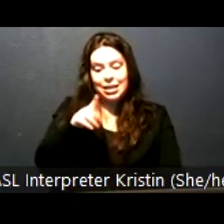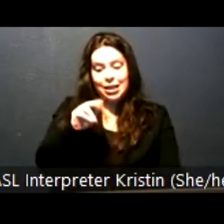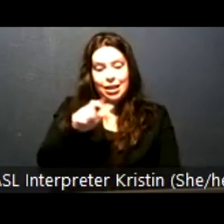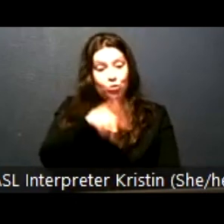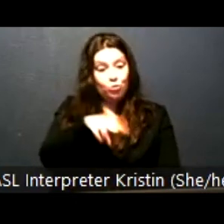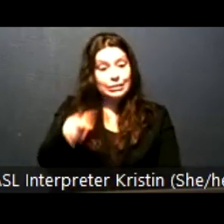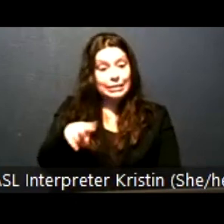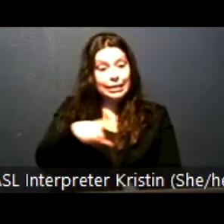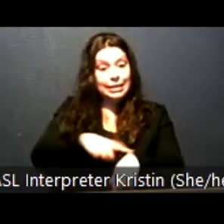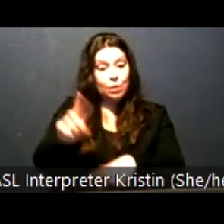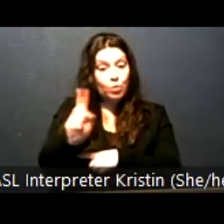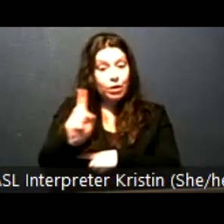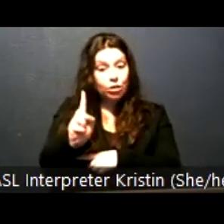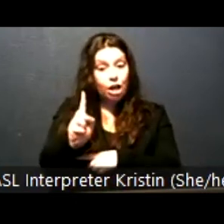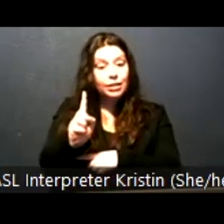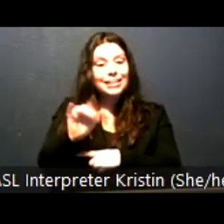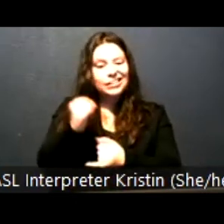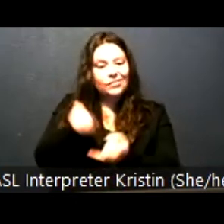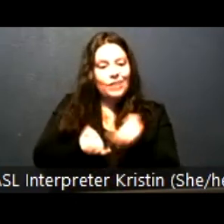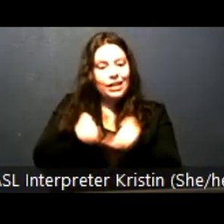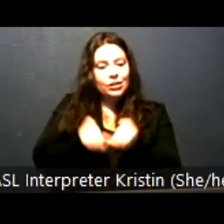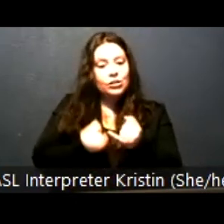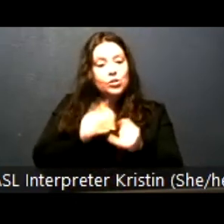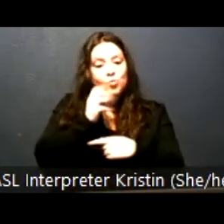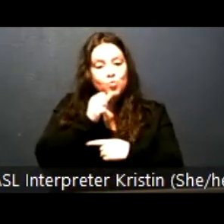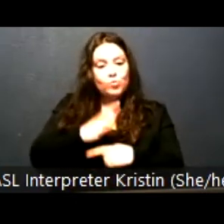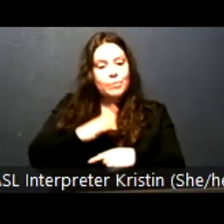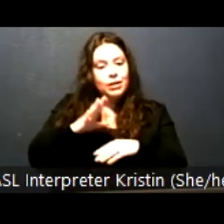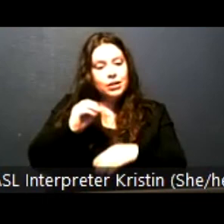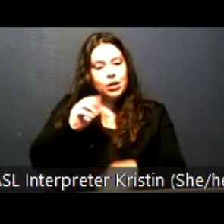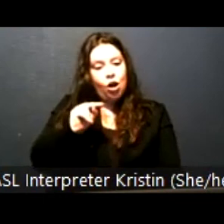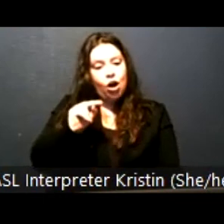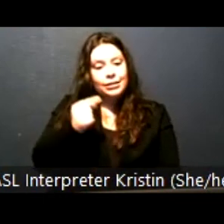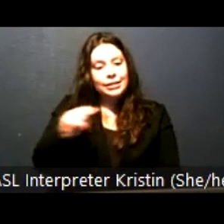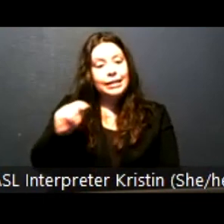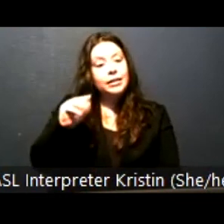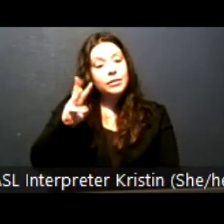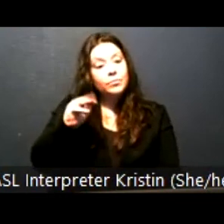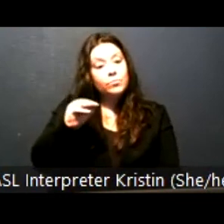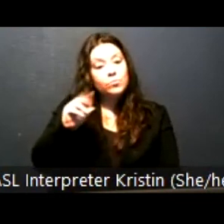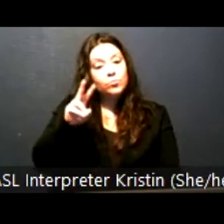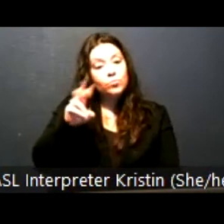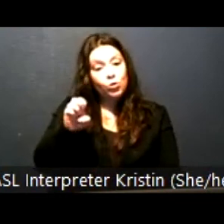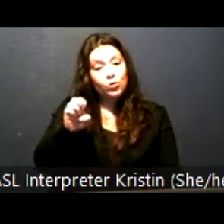close out the Women on the Move series with our land species and we encourage you to post